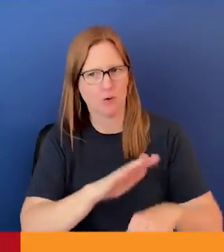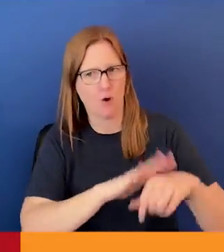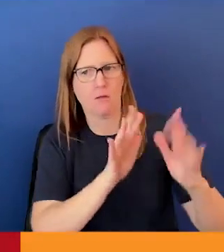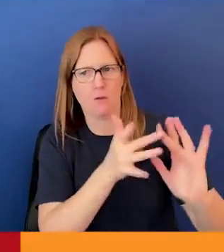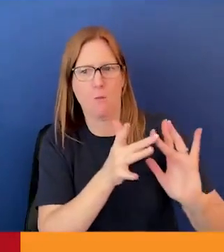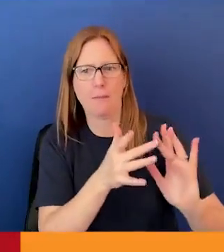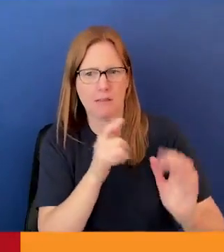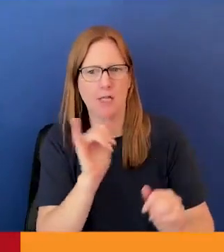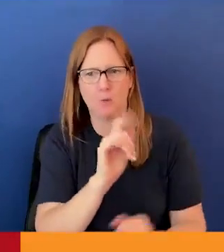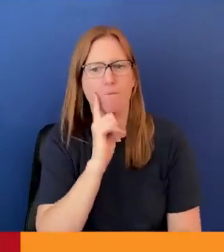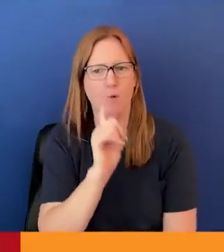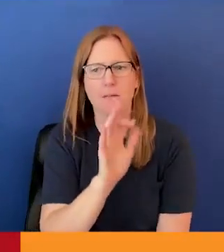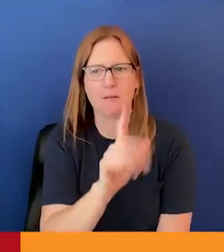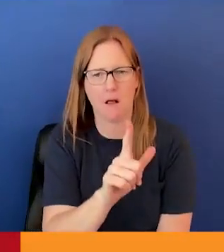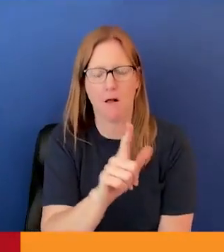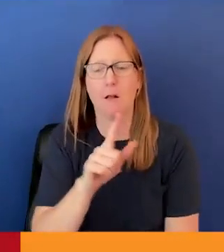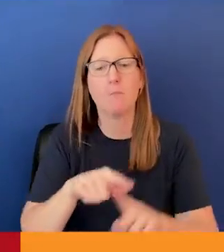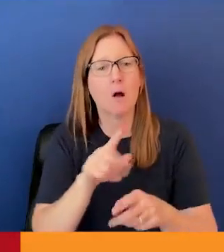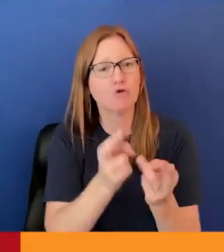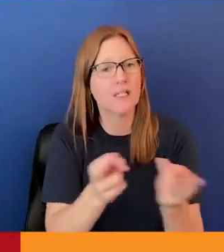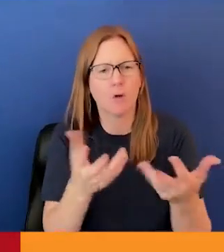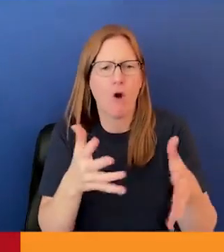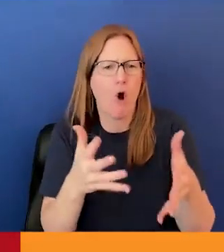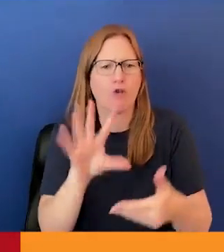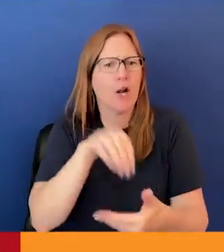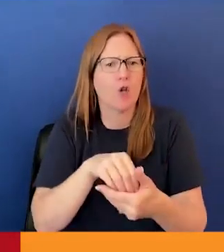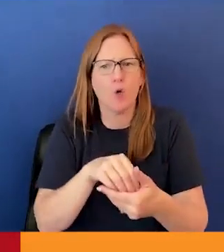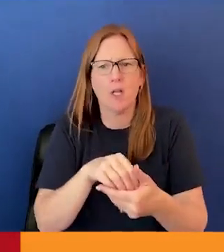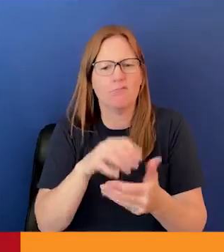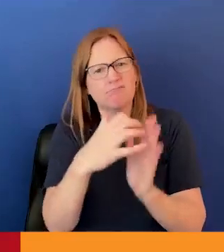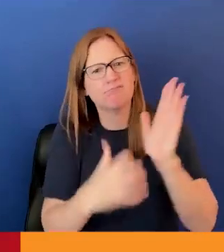But again, those resources are included in the challenge description itself